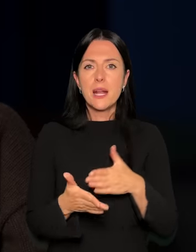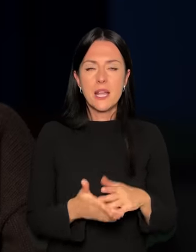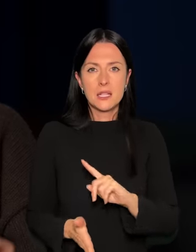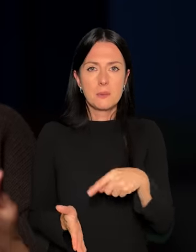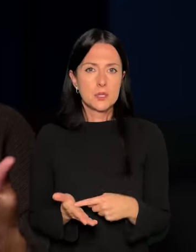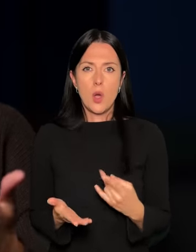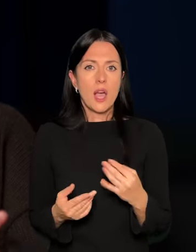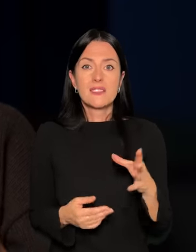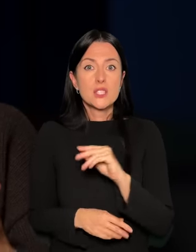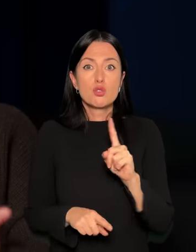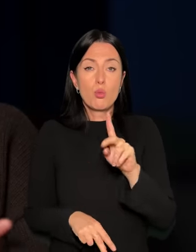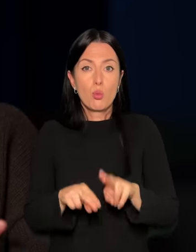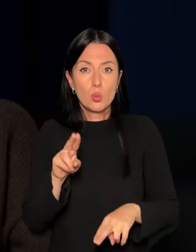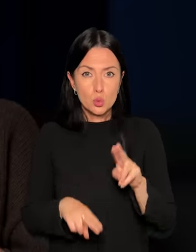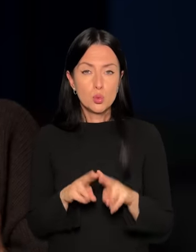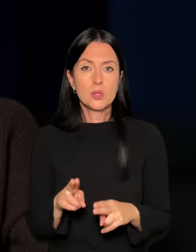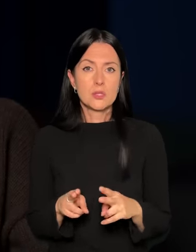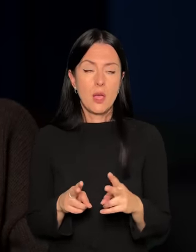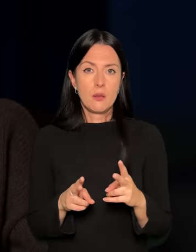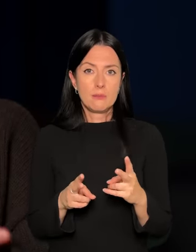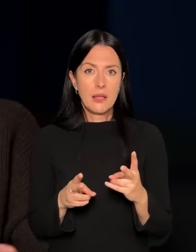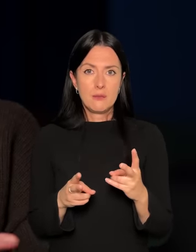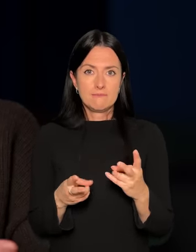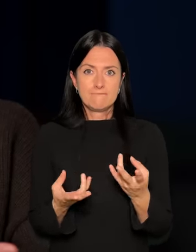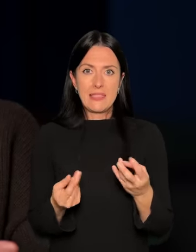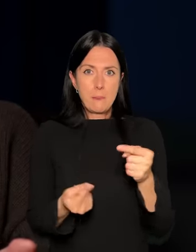not everything that is being built is adapted to it.